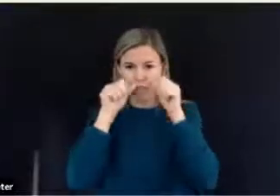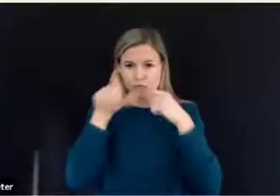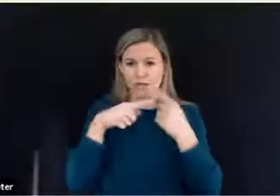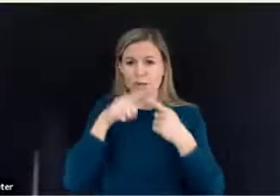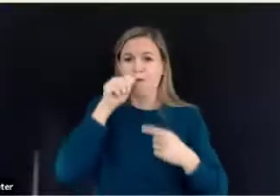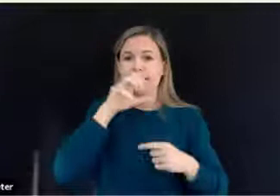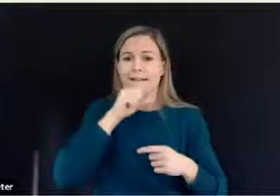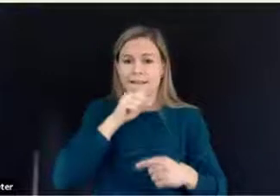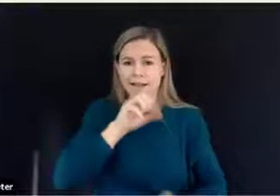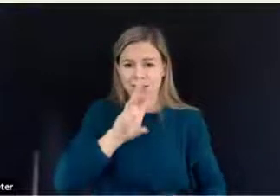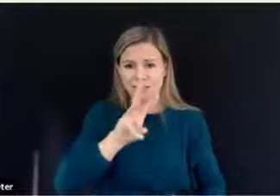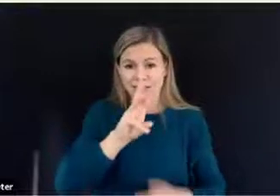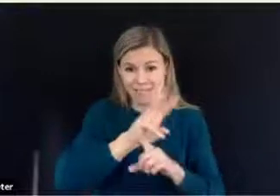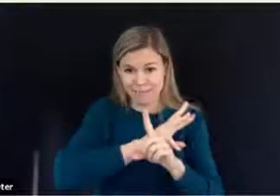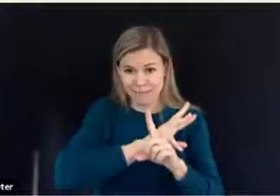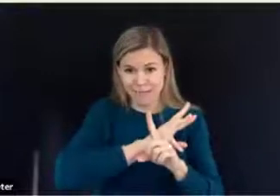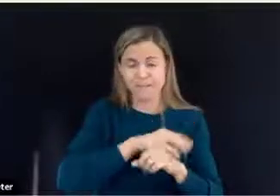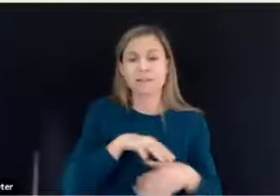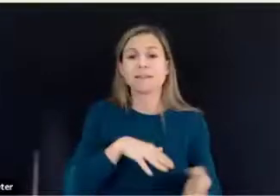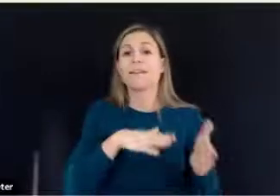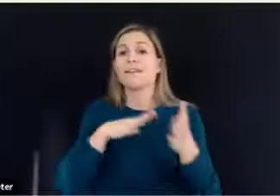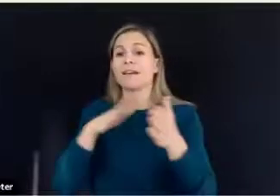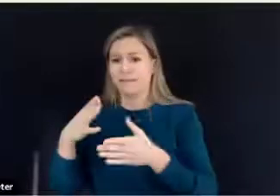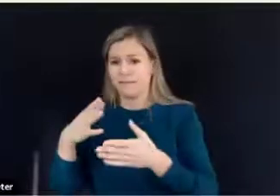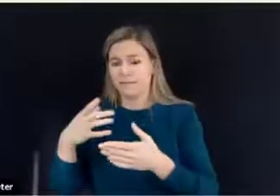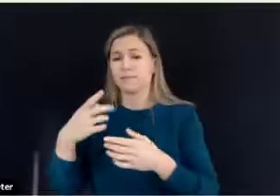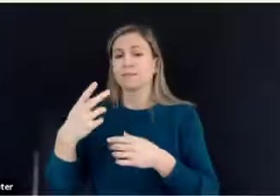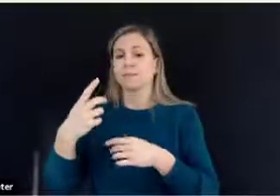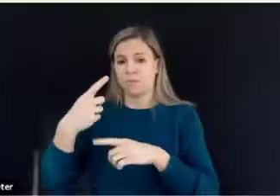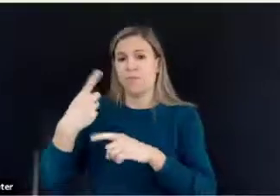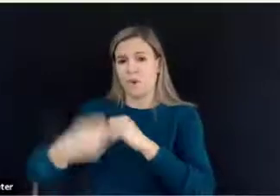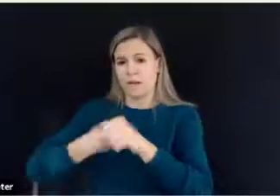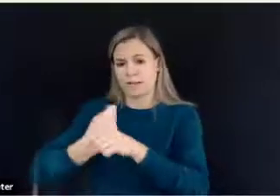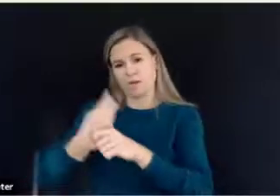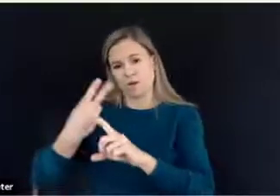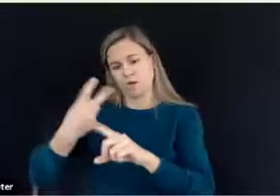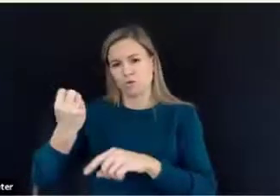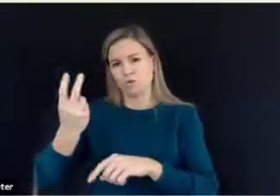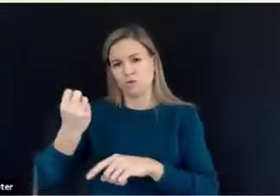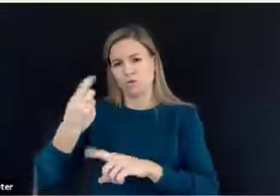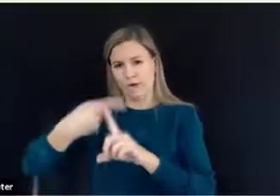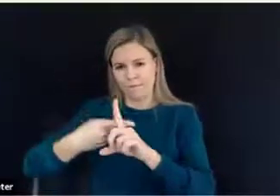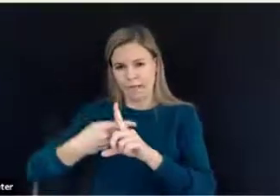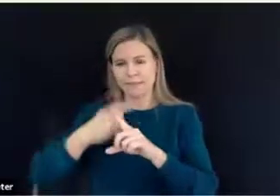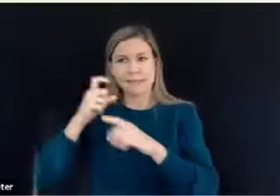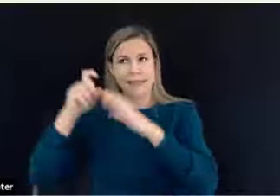By the age of 12 months, they were scanning his head and looking to see if there was a tumor.